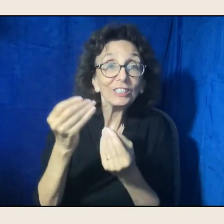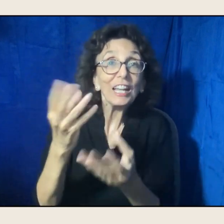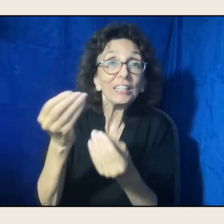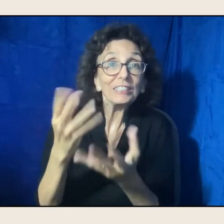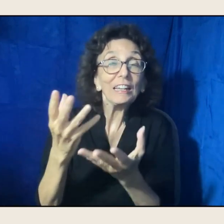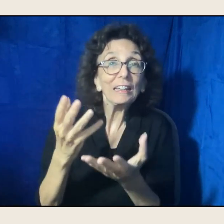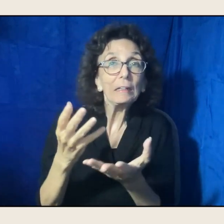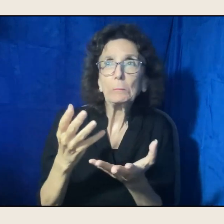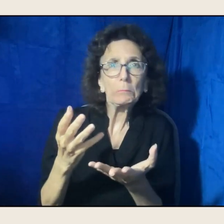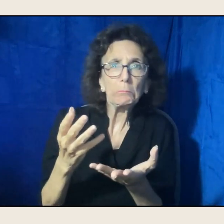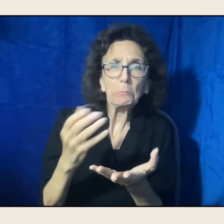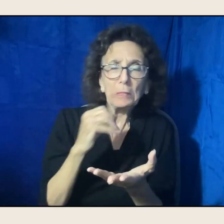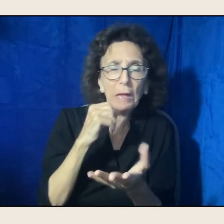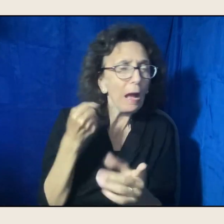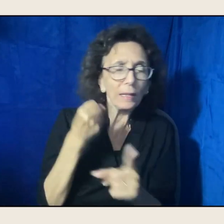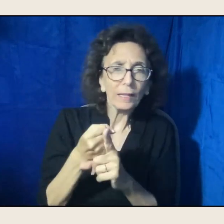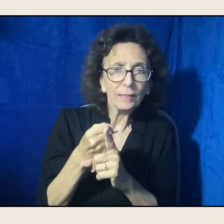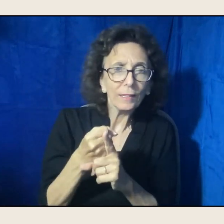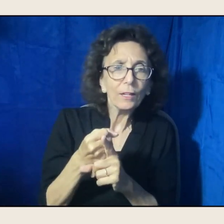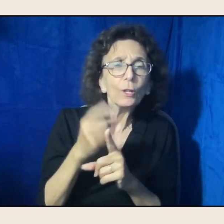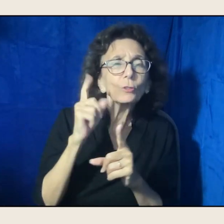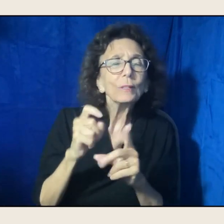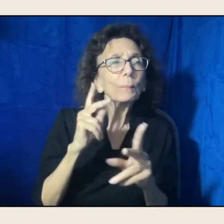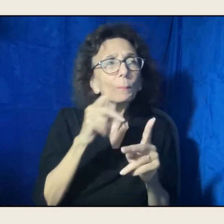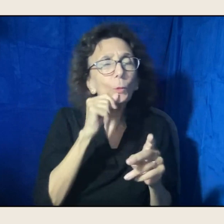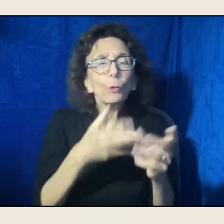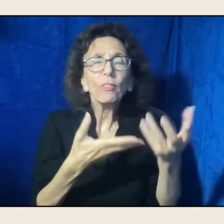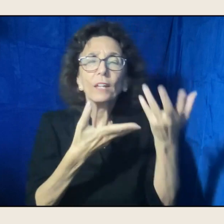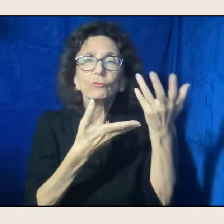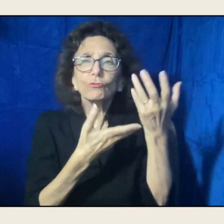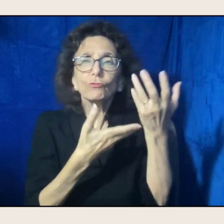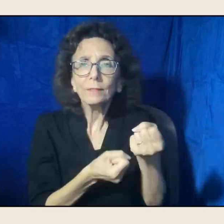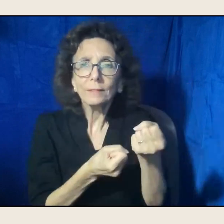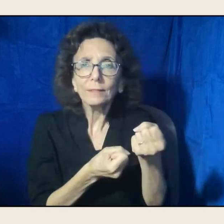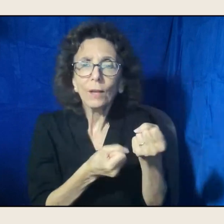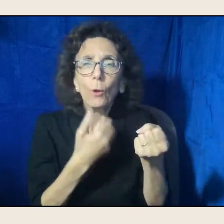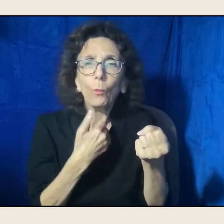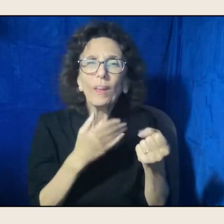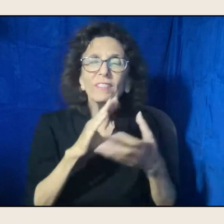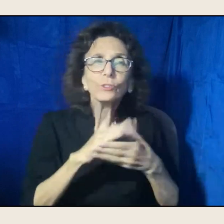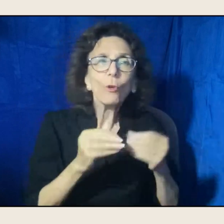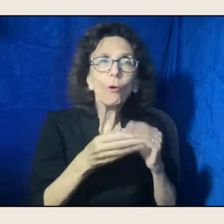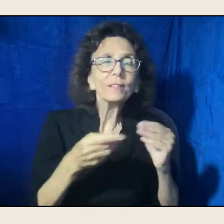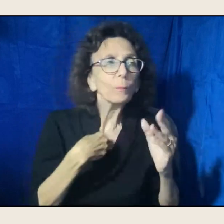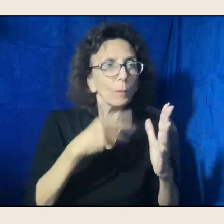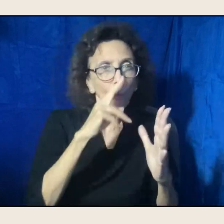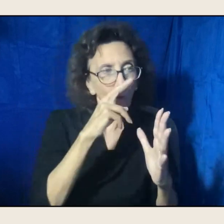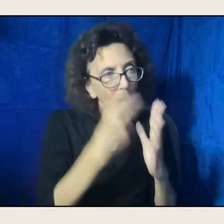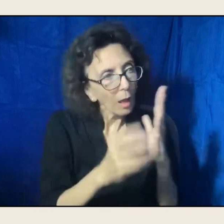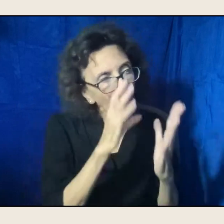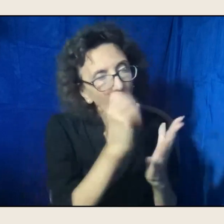You need trusted emissaries and compelling stories, and that's going to come from the arts and the humanities.